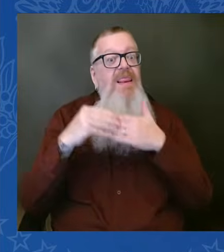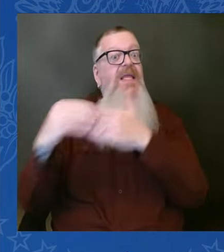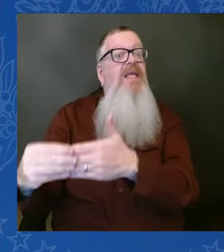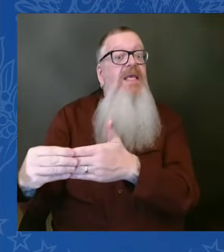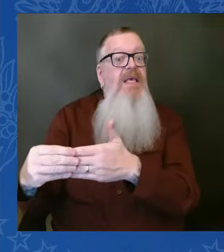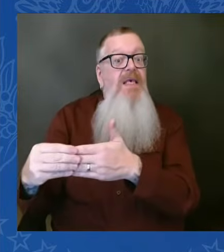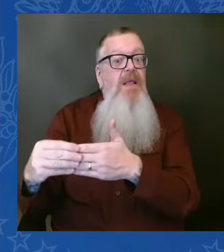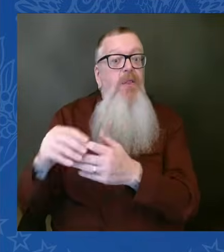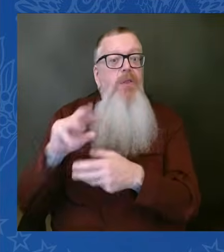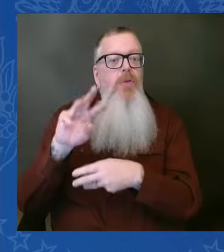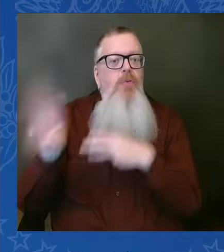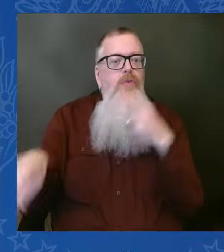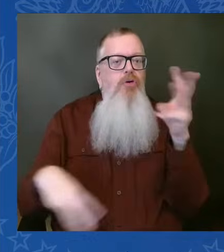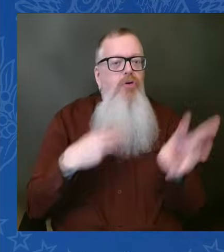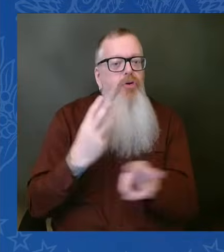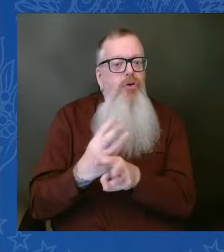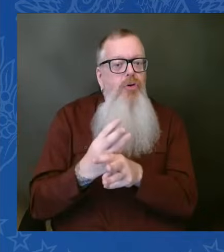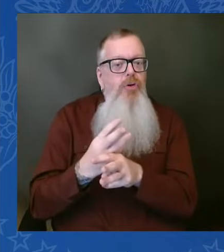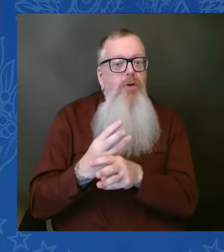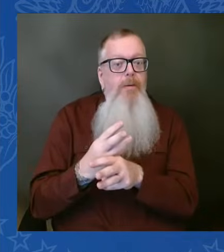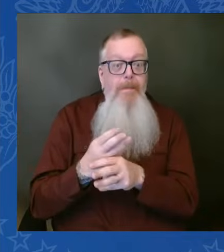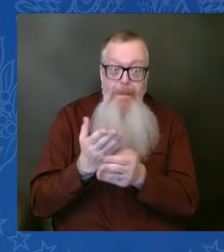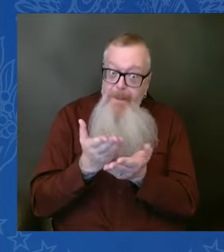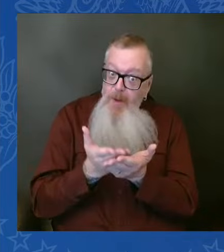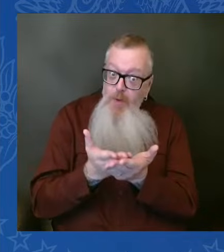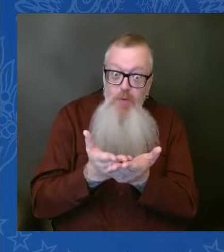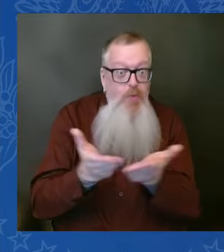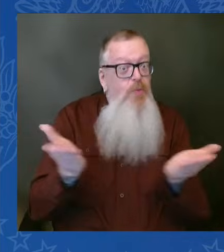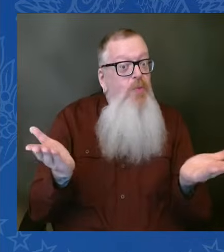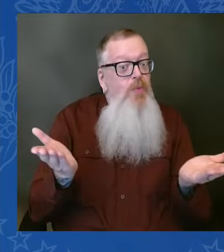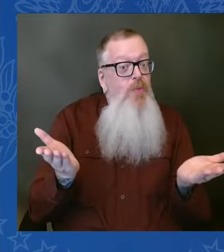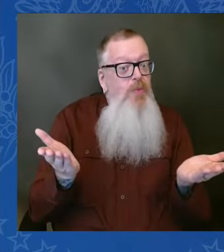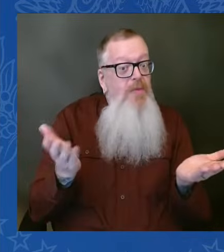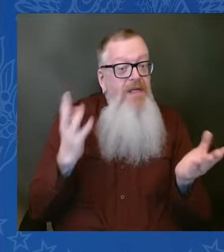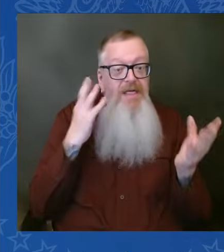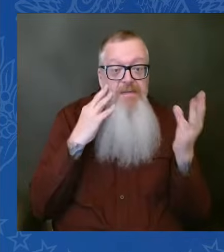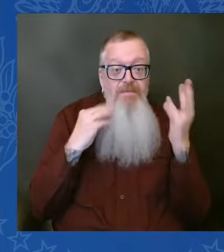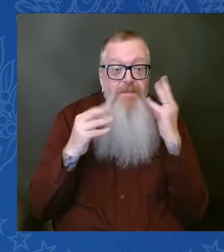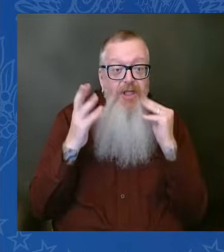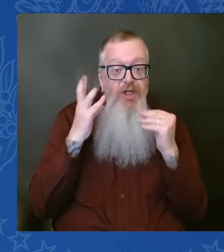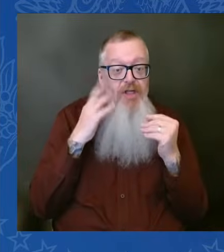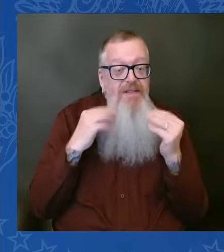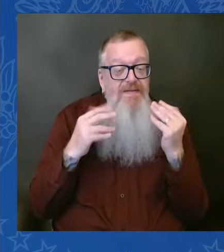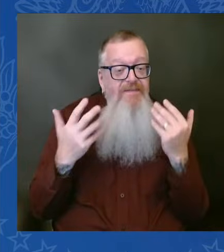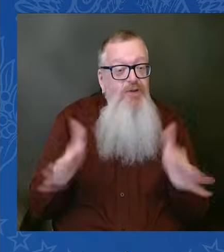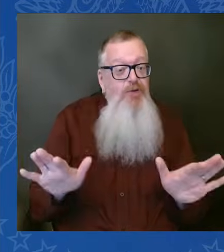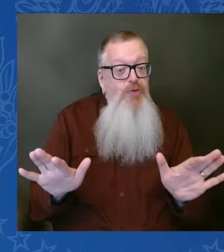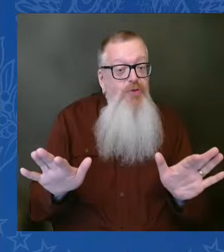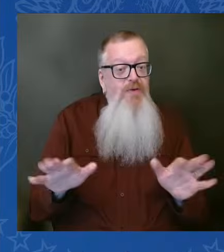You know many of these leaders. You know many of these countries. Find me one that says we’re not or wish we weren’t.